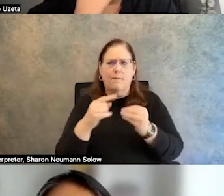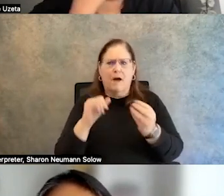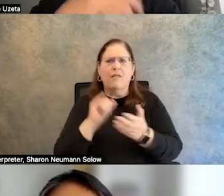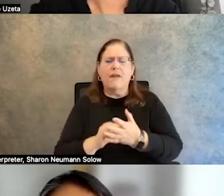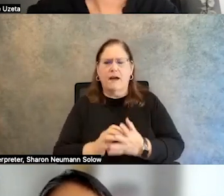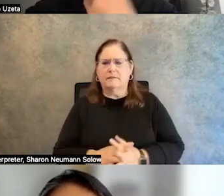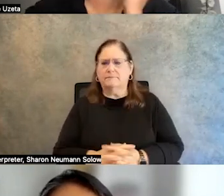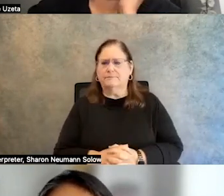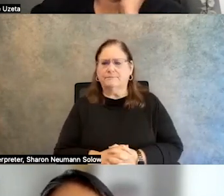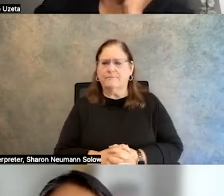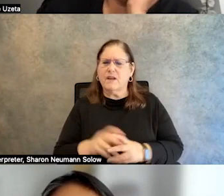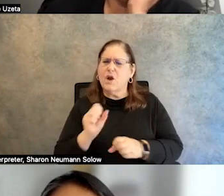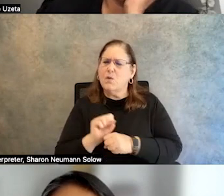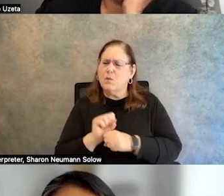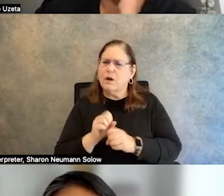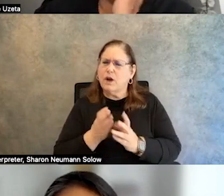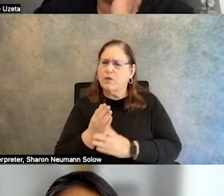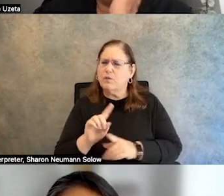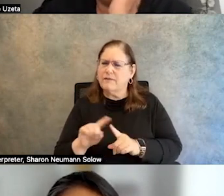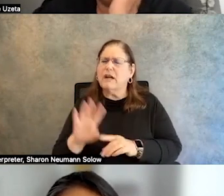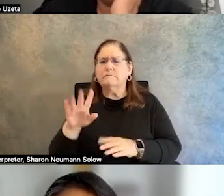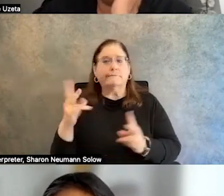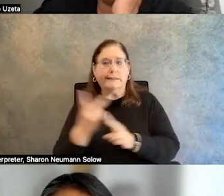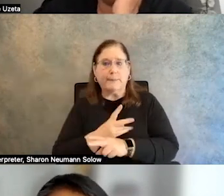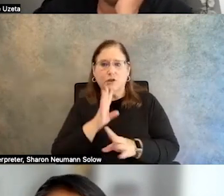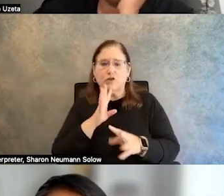just working through different, especially by talking to community-based organizations